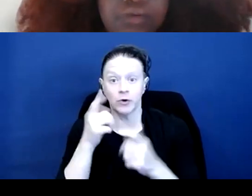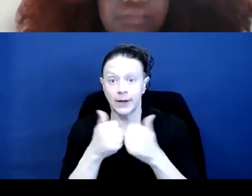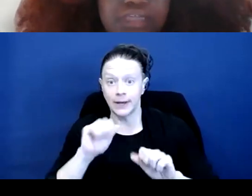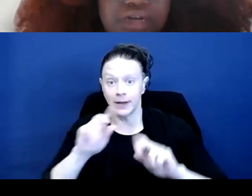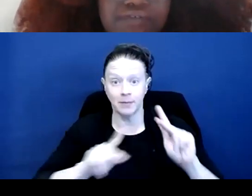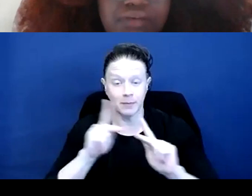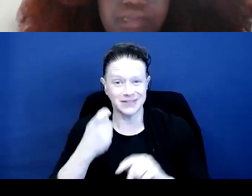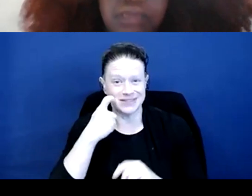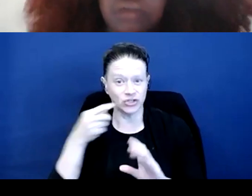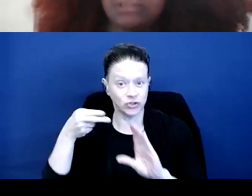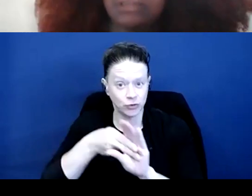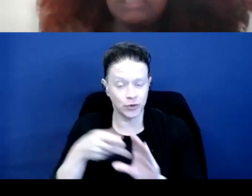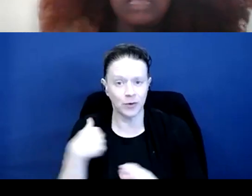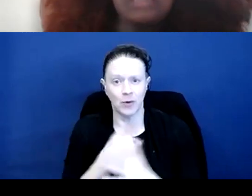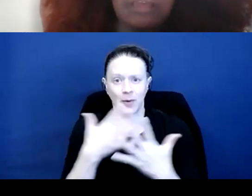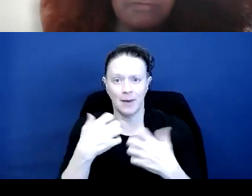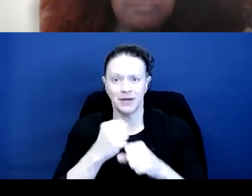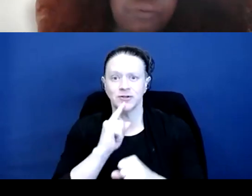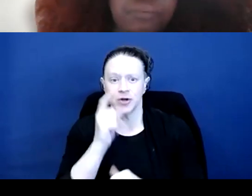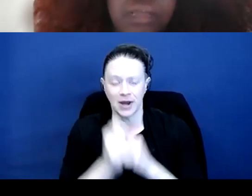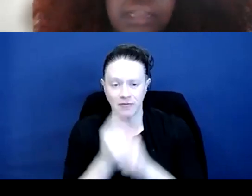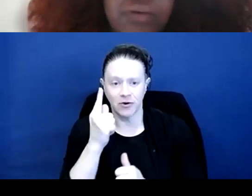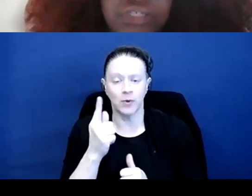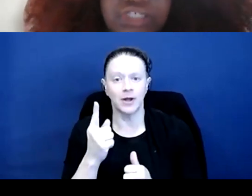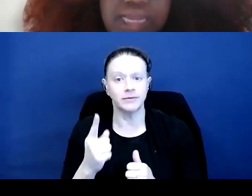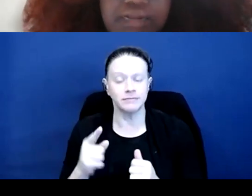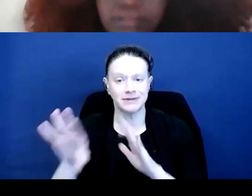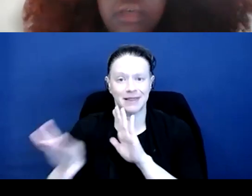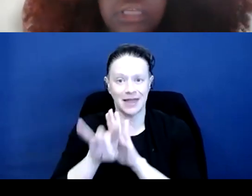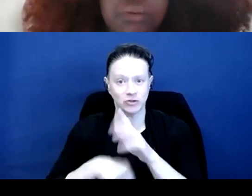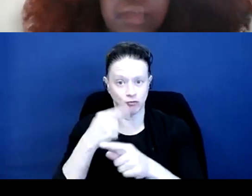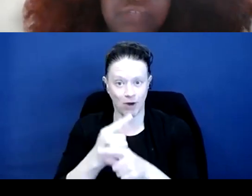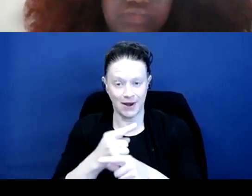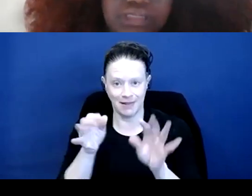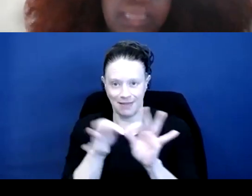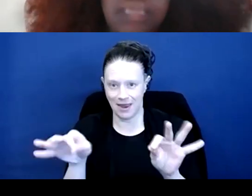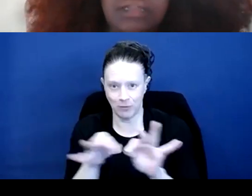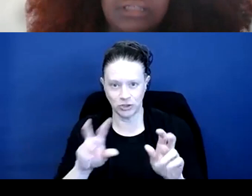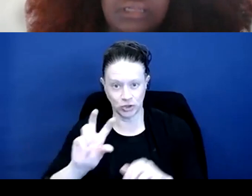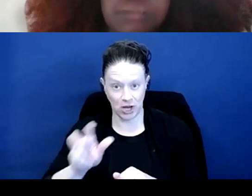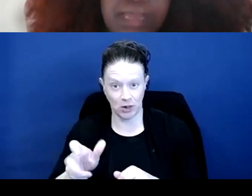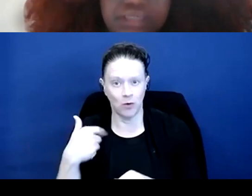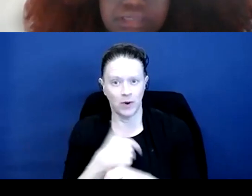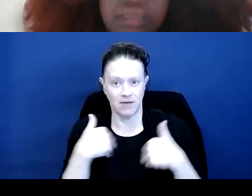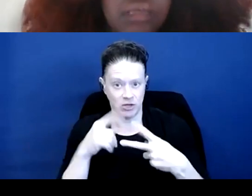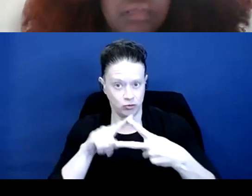I do want to make sure everyone here selects the appropriate language channel. So we have two today, English and Spanish.